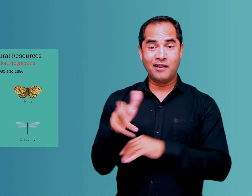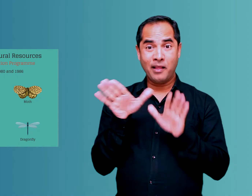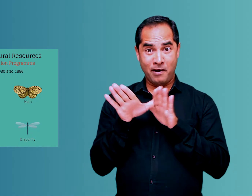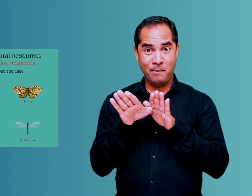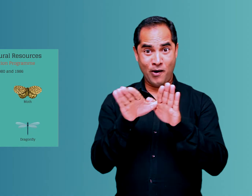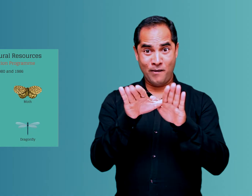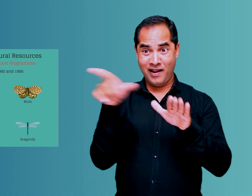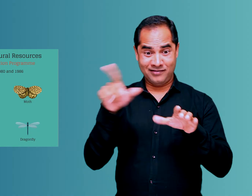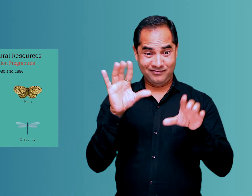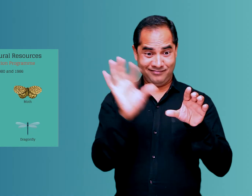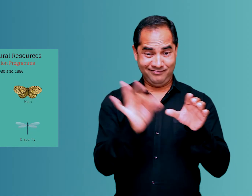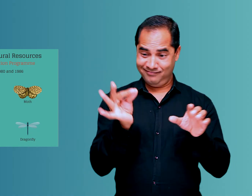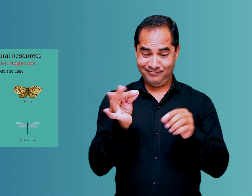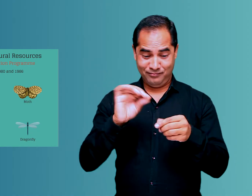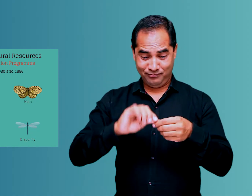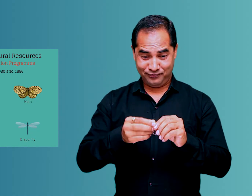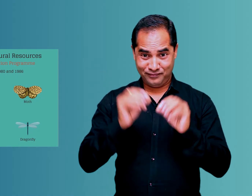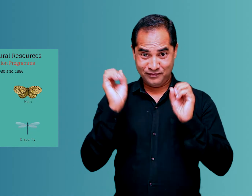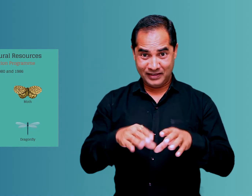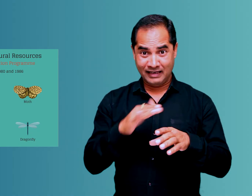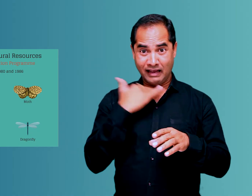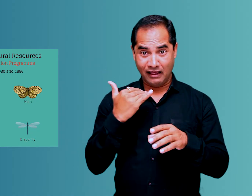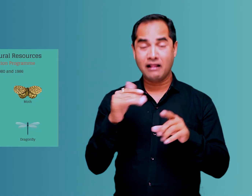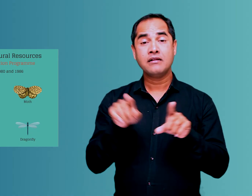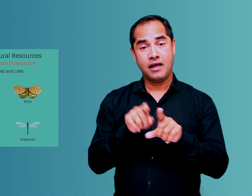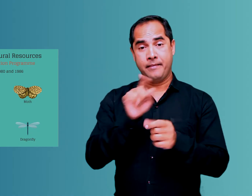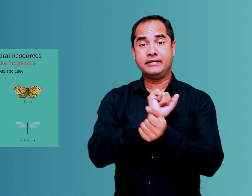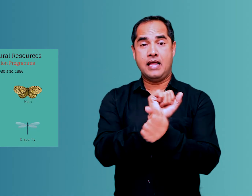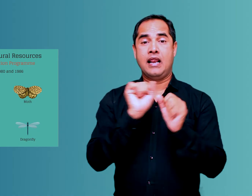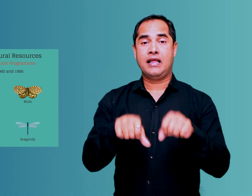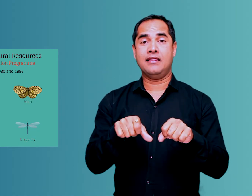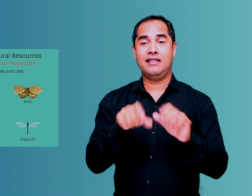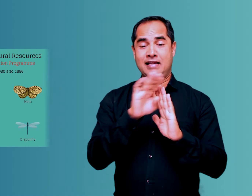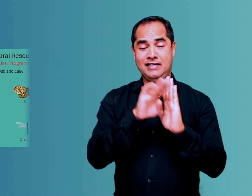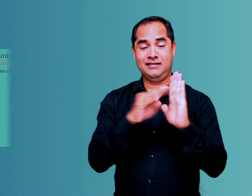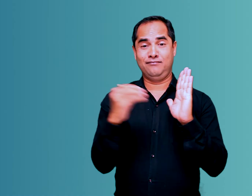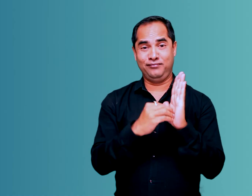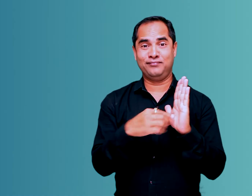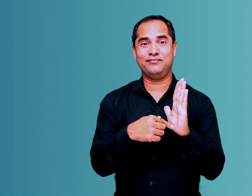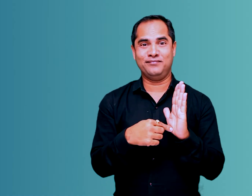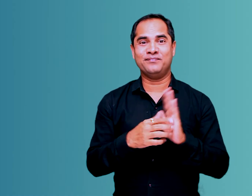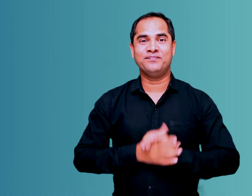Anyone tries to harm one of these species, they can be arrested, it's written in the law.